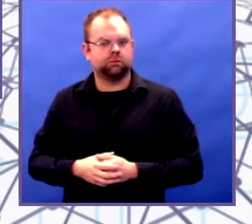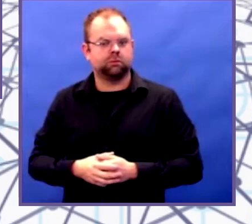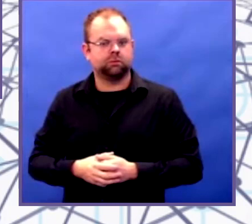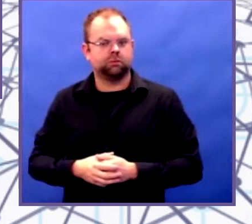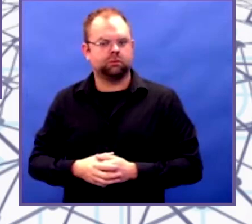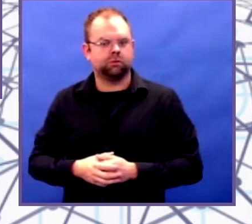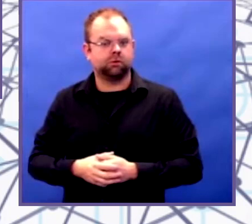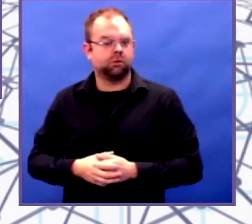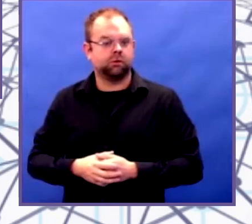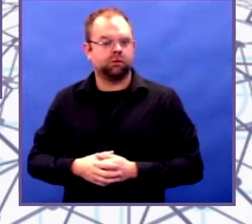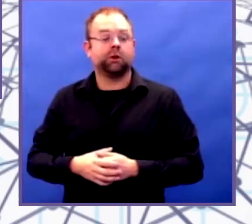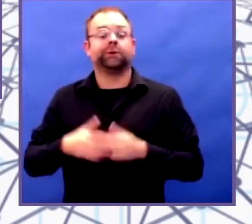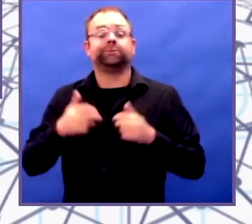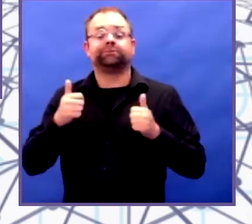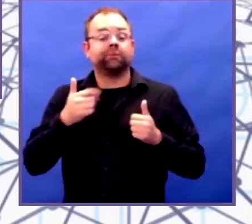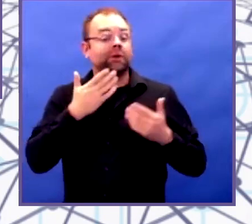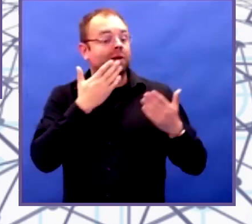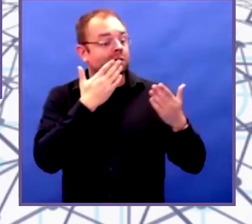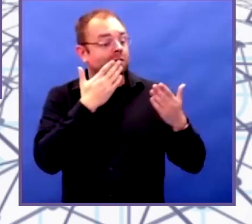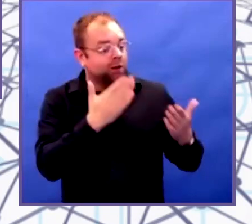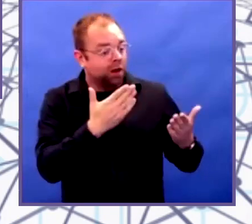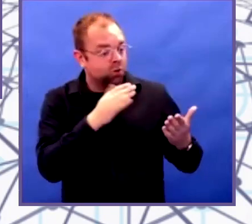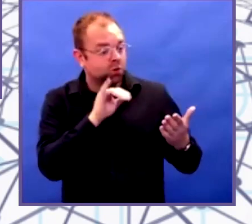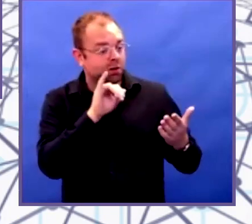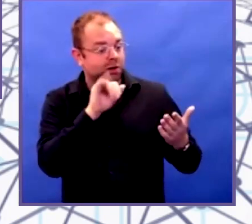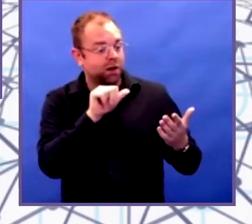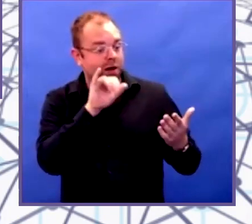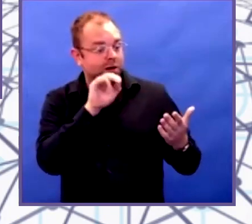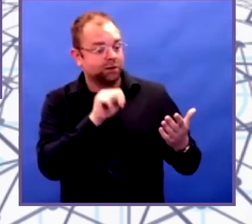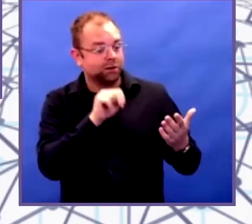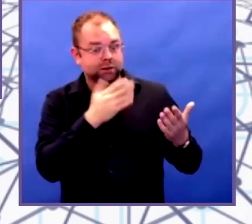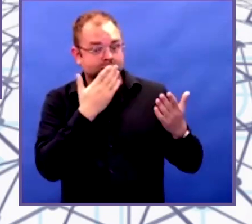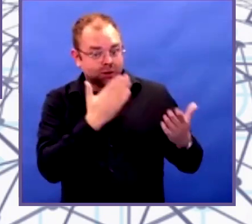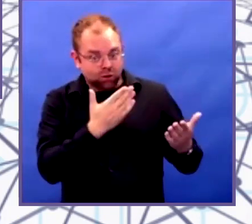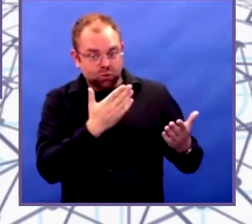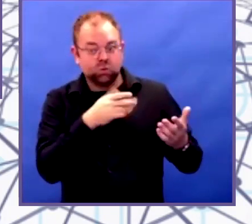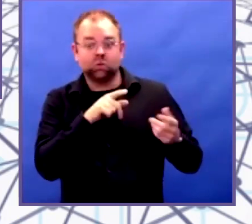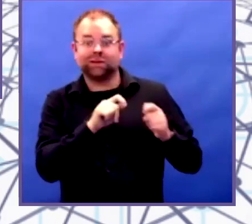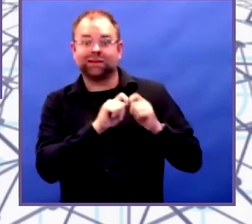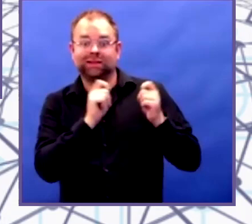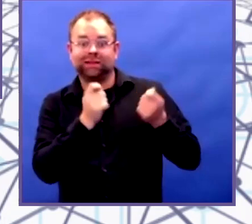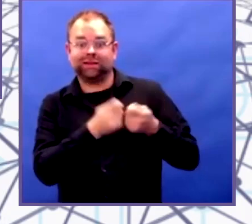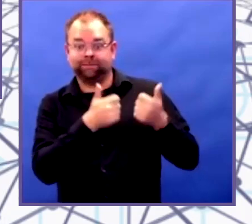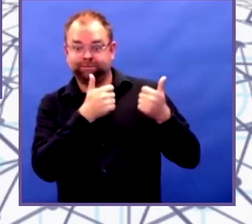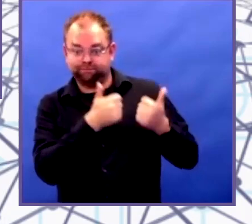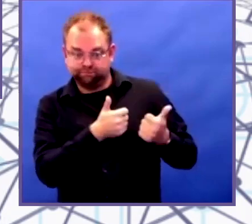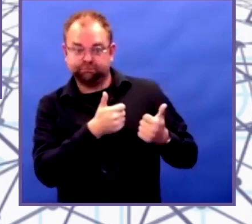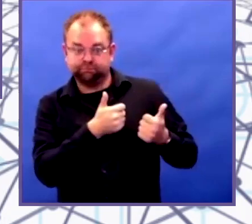So Medellin was, over 30 years ago, known as one of the most violent cities in the world.